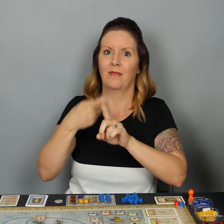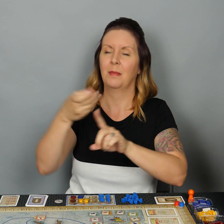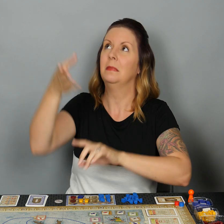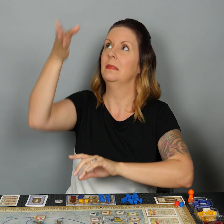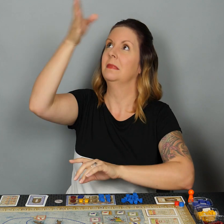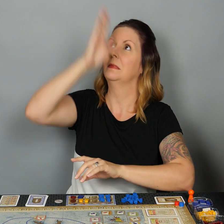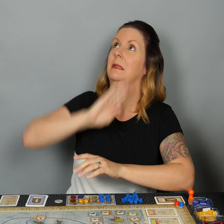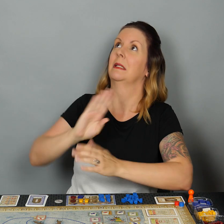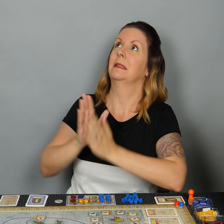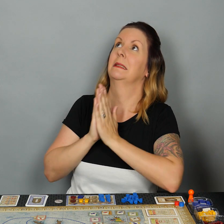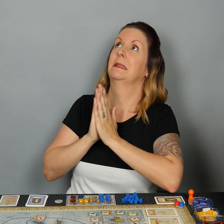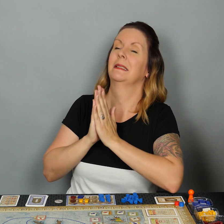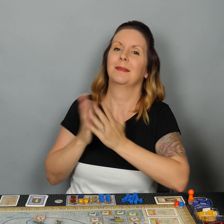the gods.